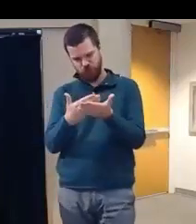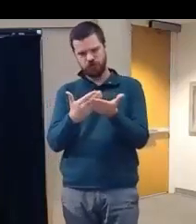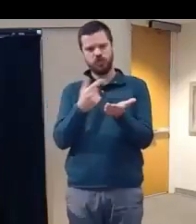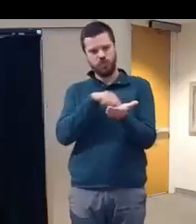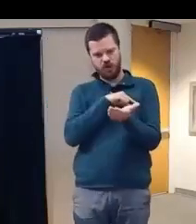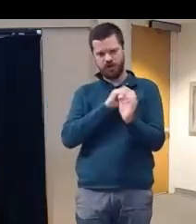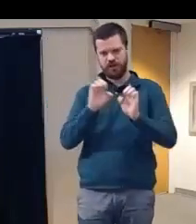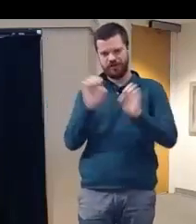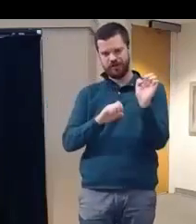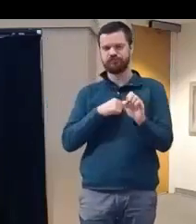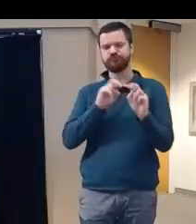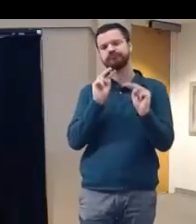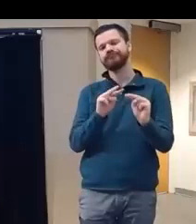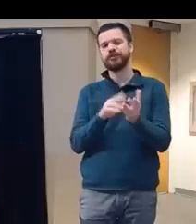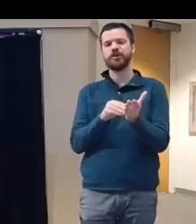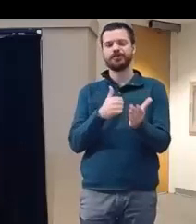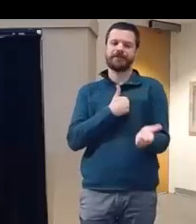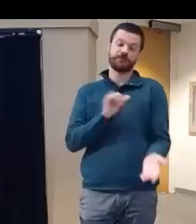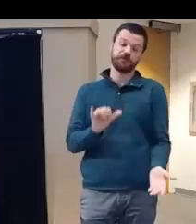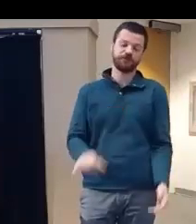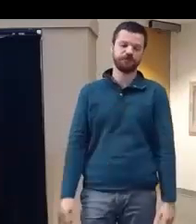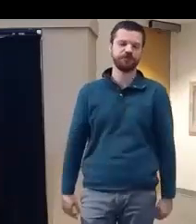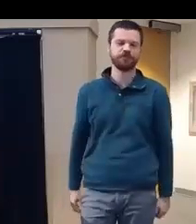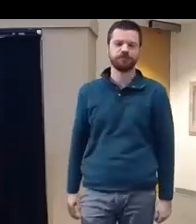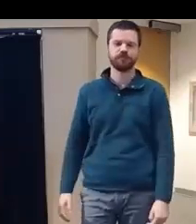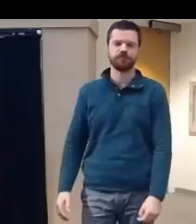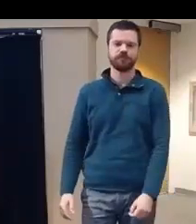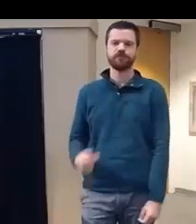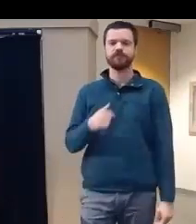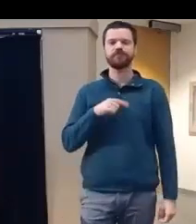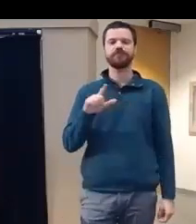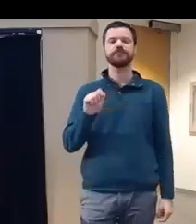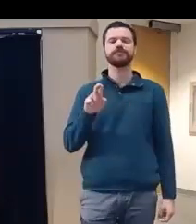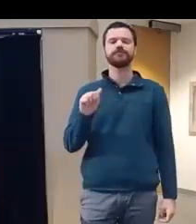I'm looking forward to learning more myself as well so I Laura Cardell I'm a child adolescent